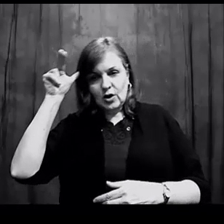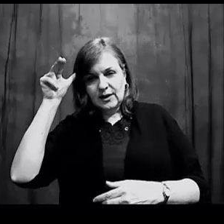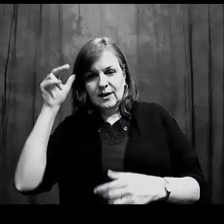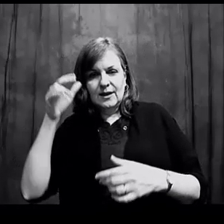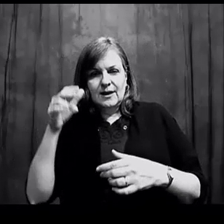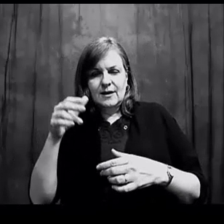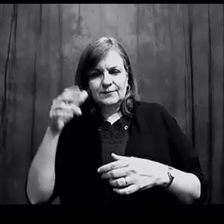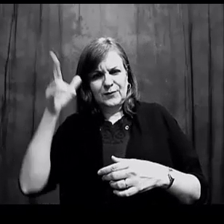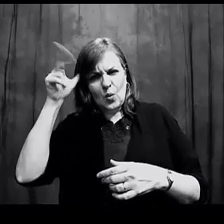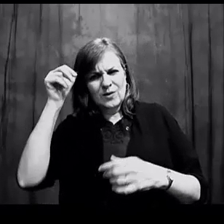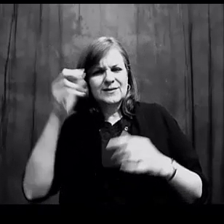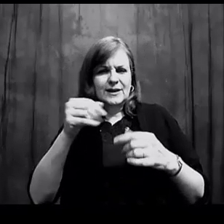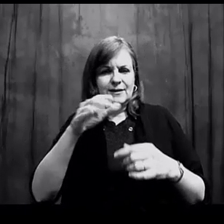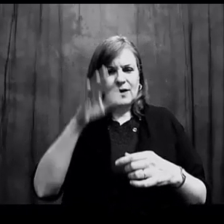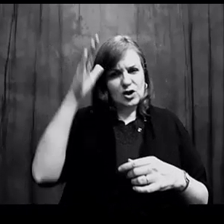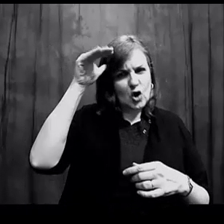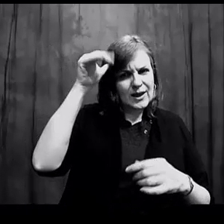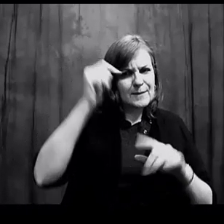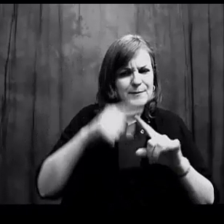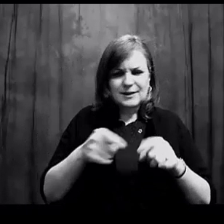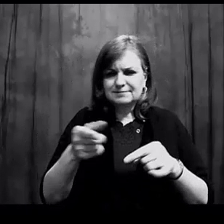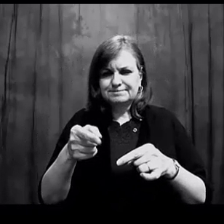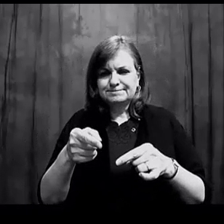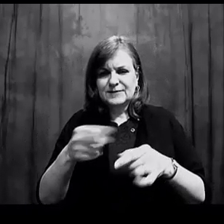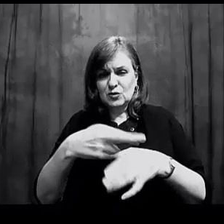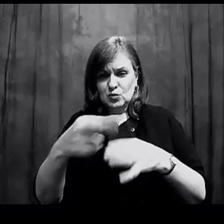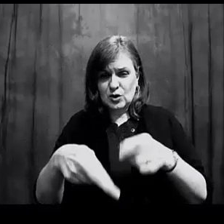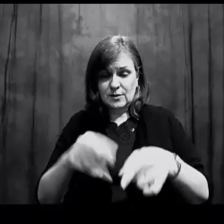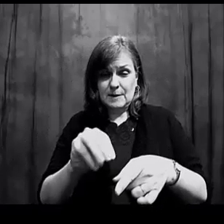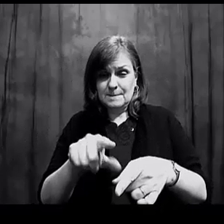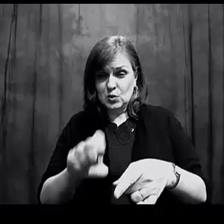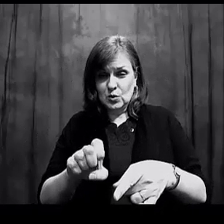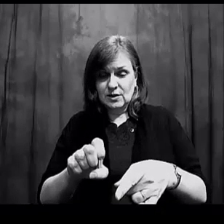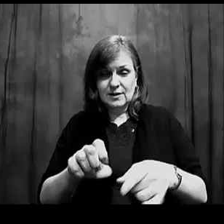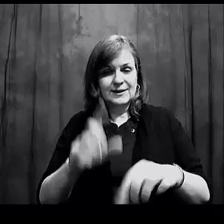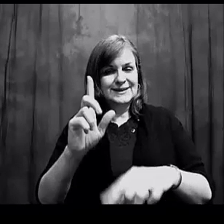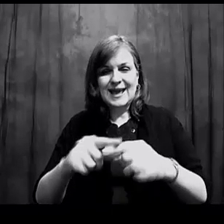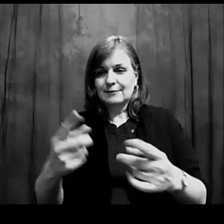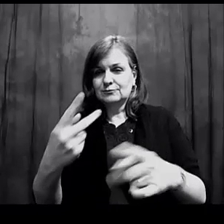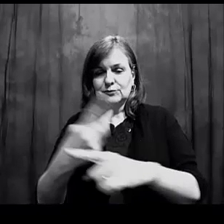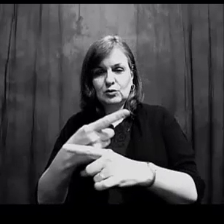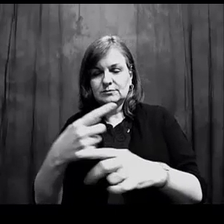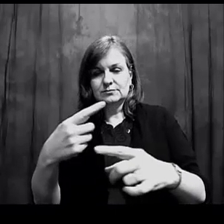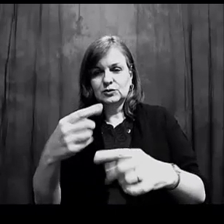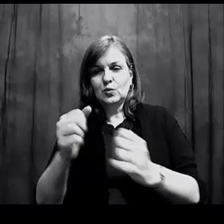but that offspring cannot breed with another mule and produce mule offspring